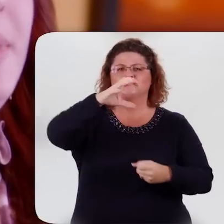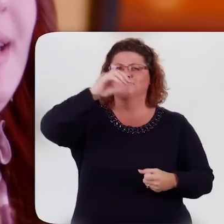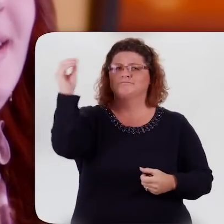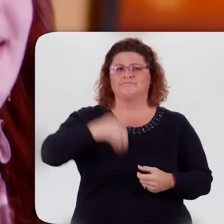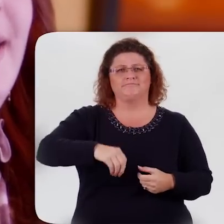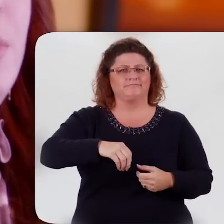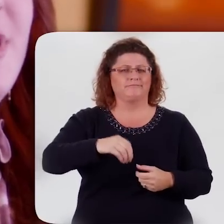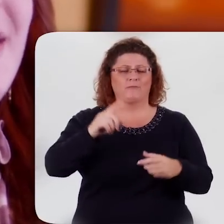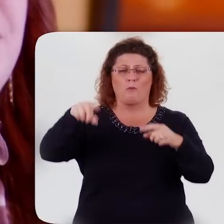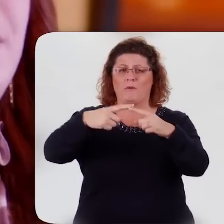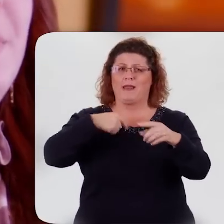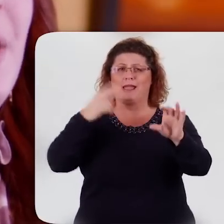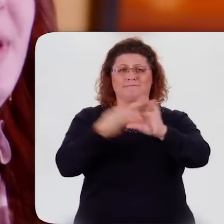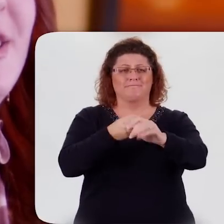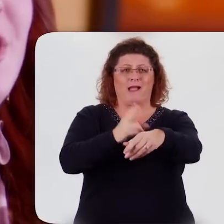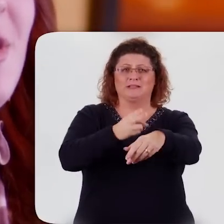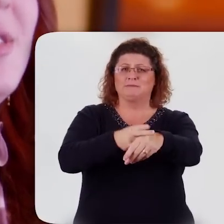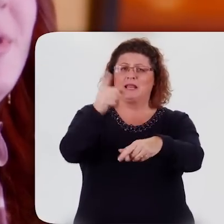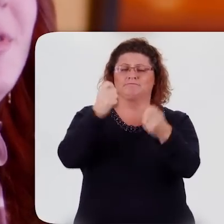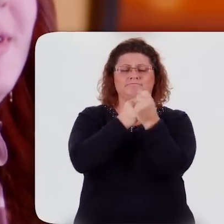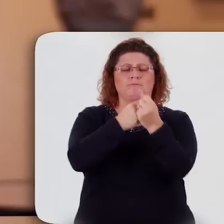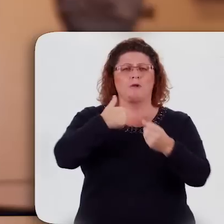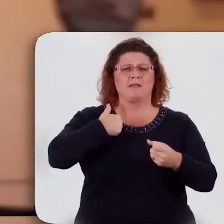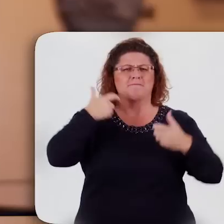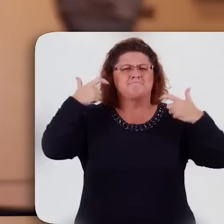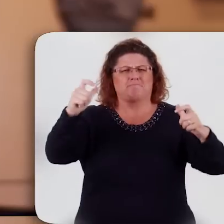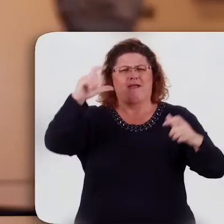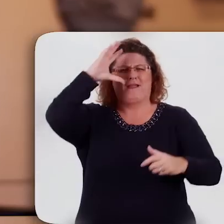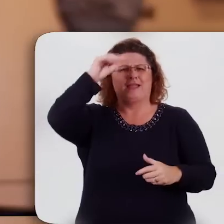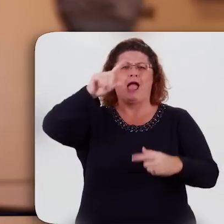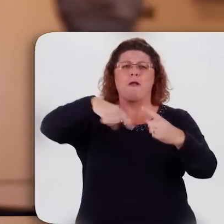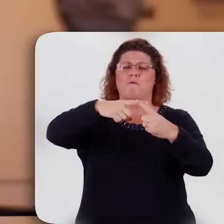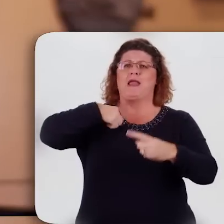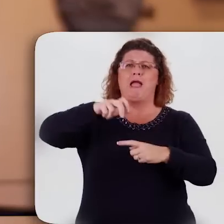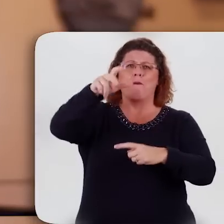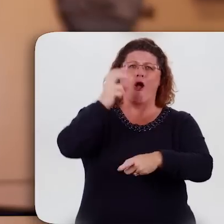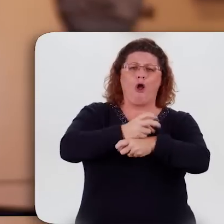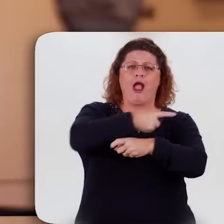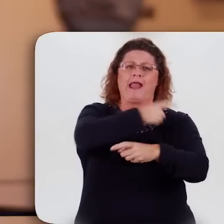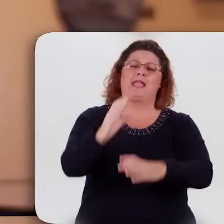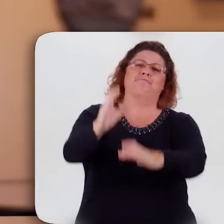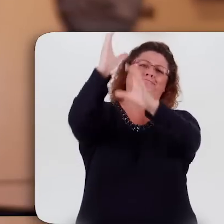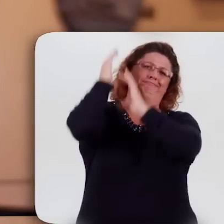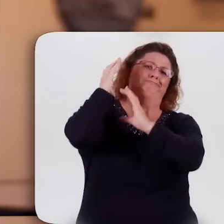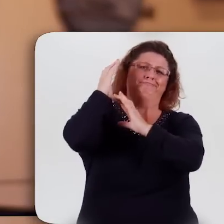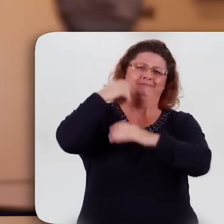He was there for me when I went to the hospital. He's a big guy, and when I'm having trouble with stairs, he can heft me like a sack of potatoes.